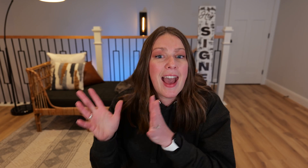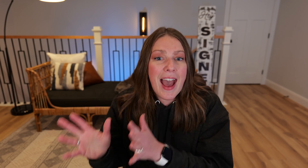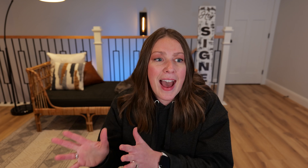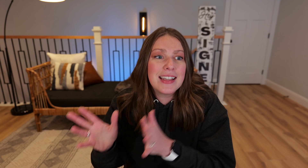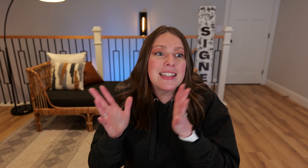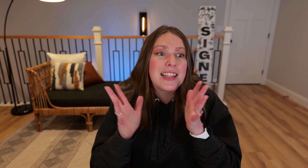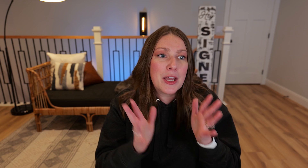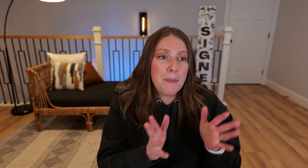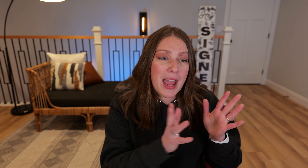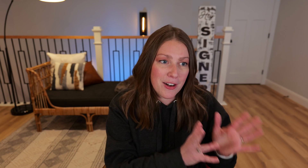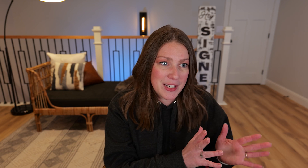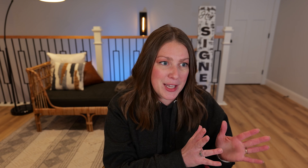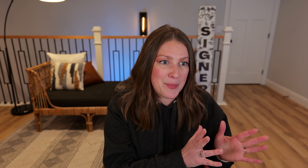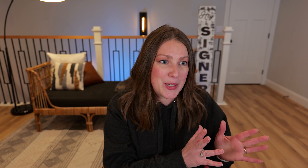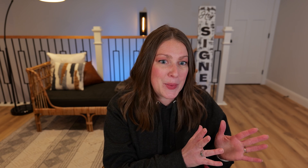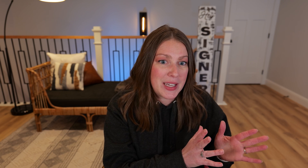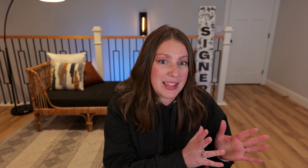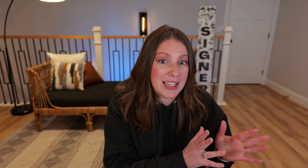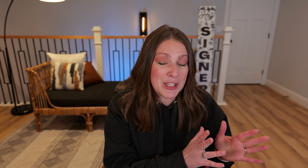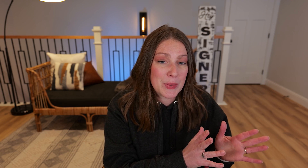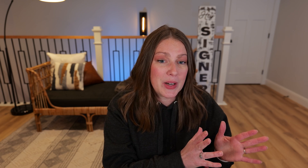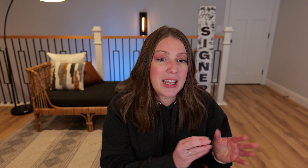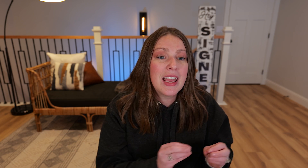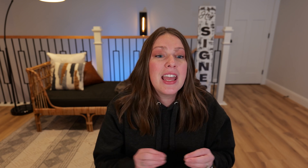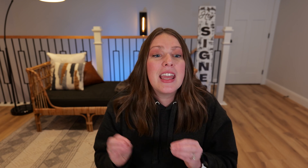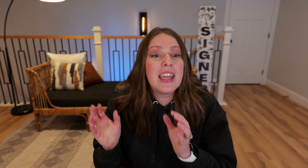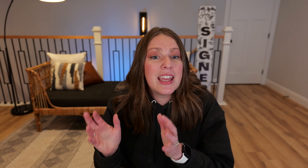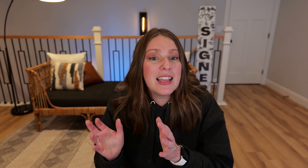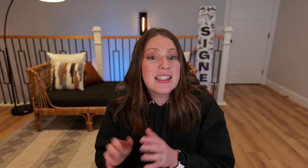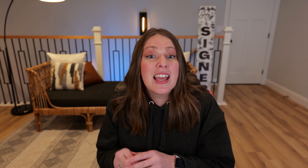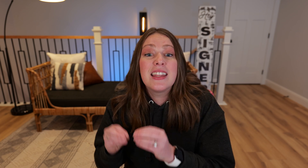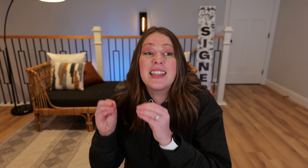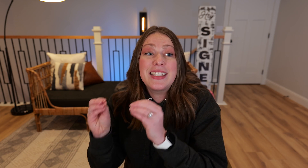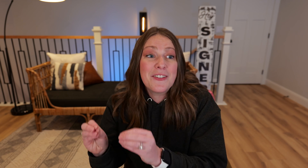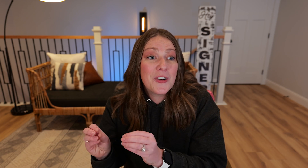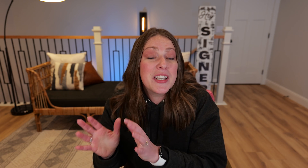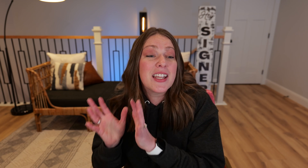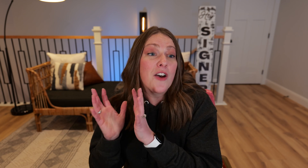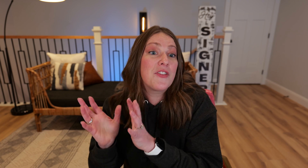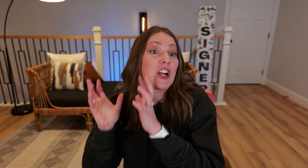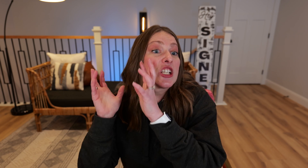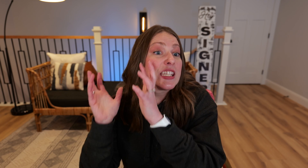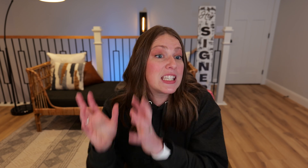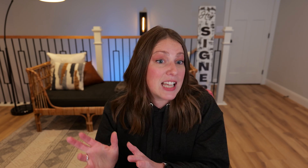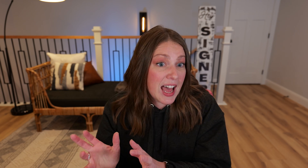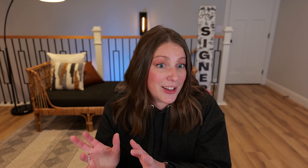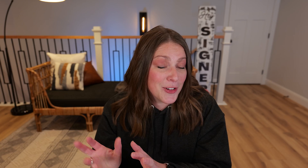at the comparison between these three is the difference of their style.